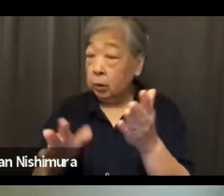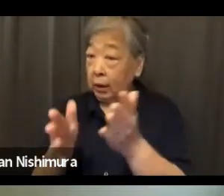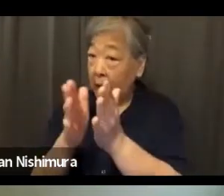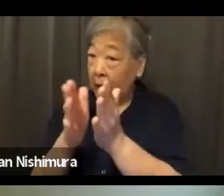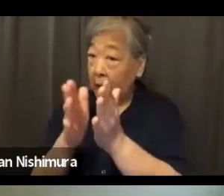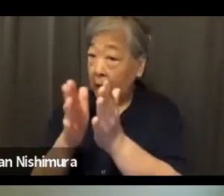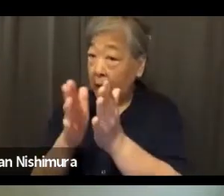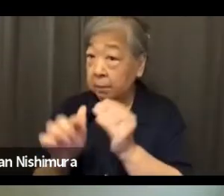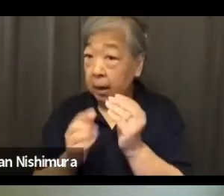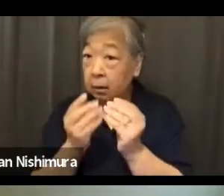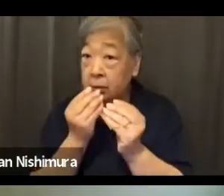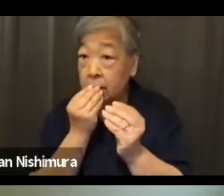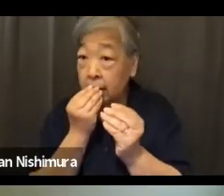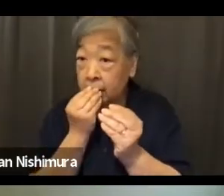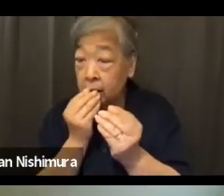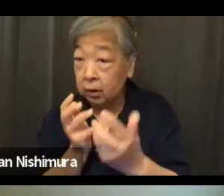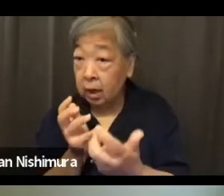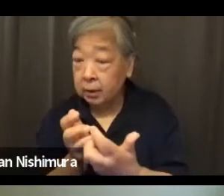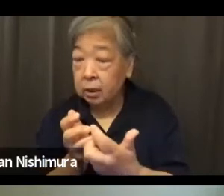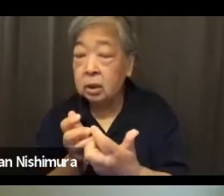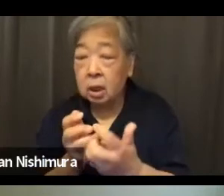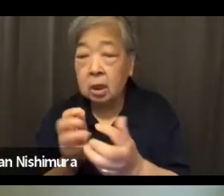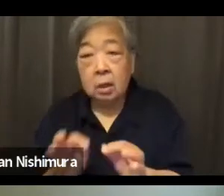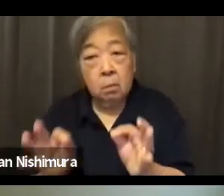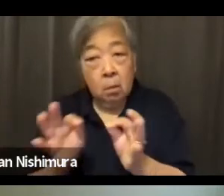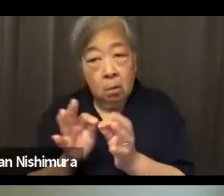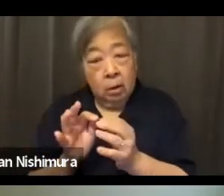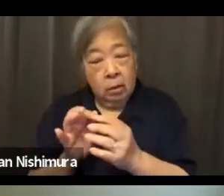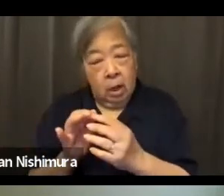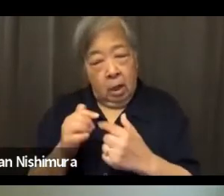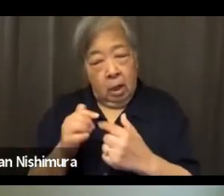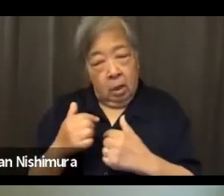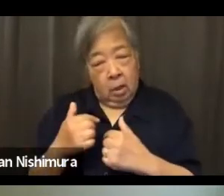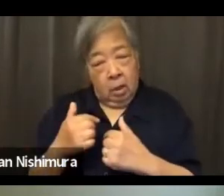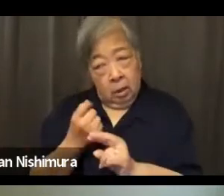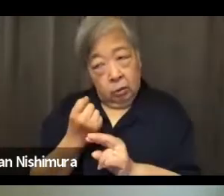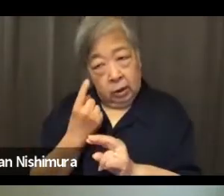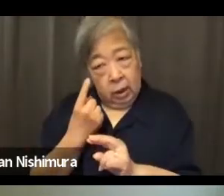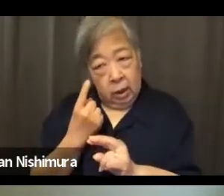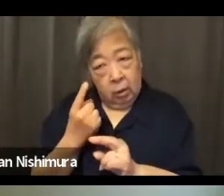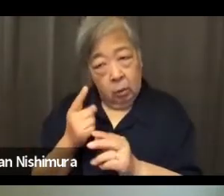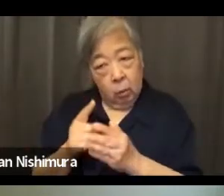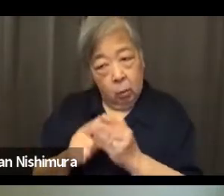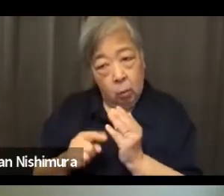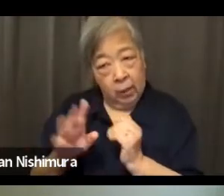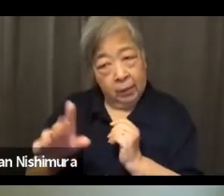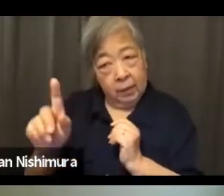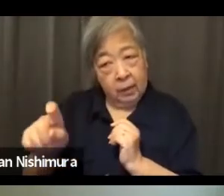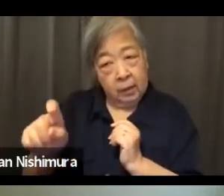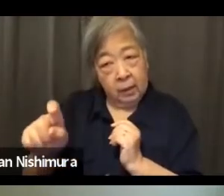accommodations, it's going to be very important that you understand what the need is, assuming